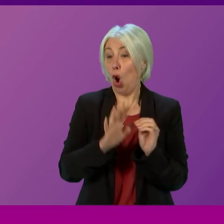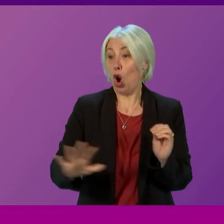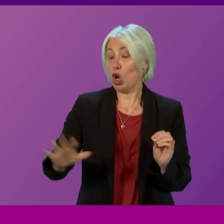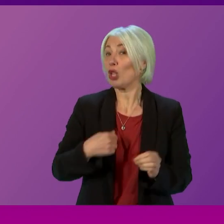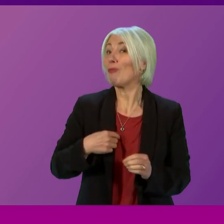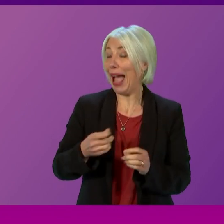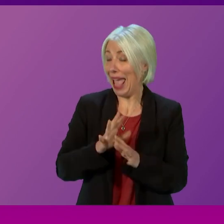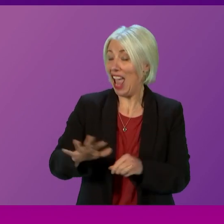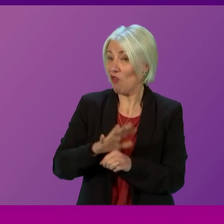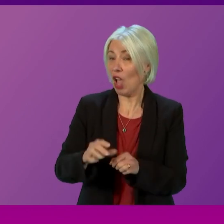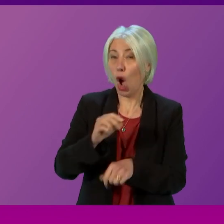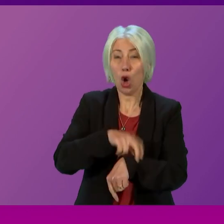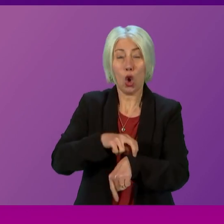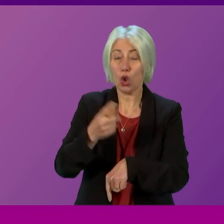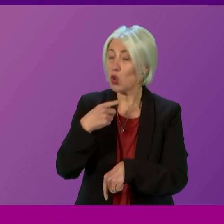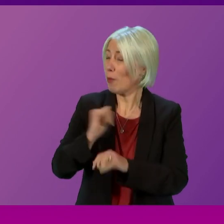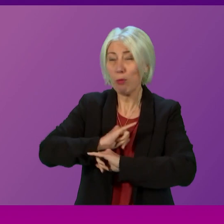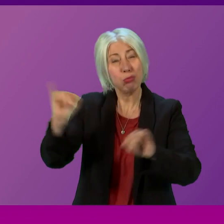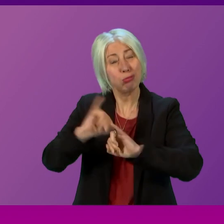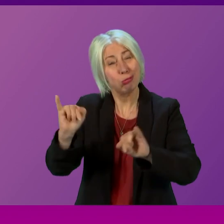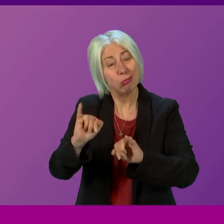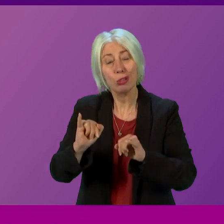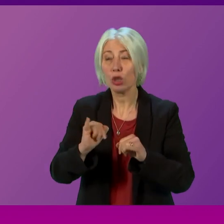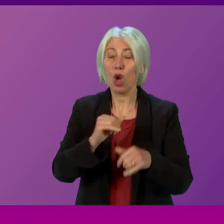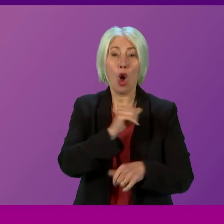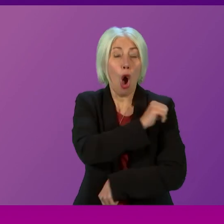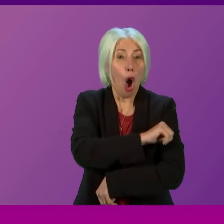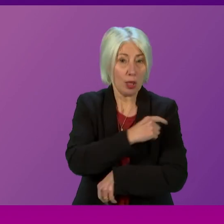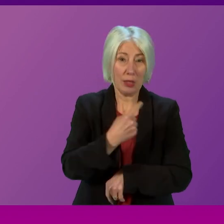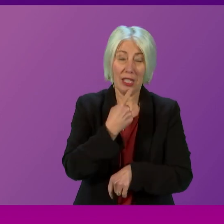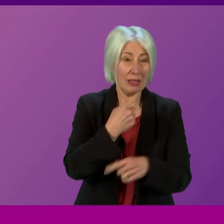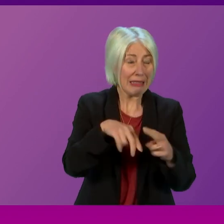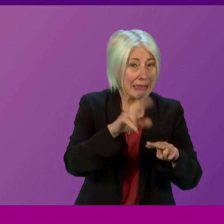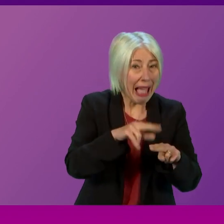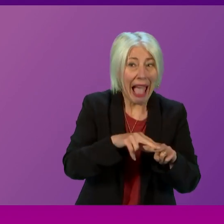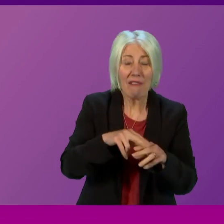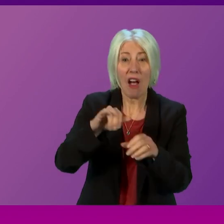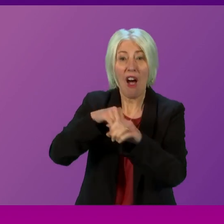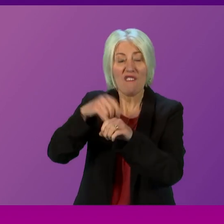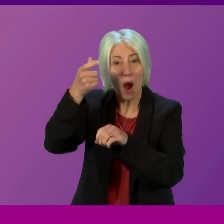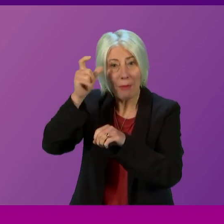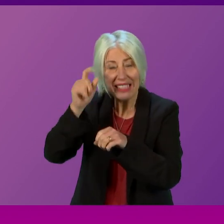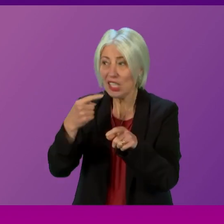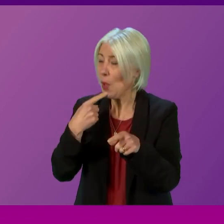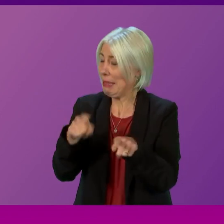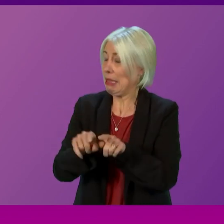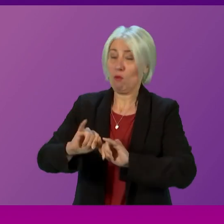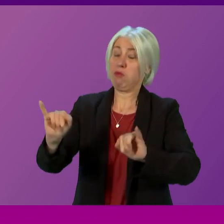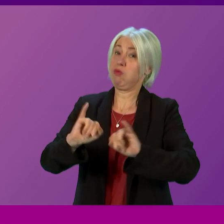as “horrendous”. Hospital staff and pharmacists have echoed those concerns and chemists cannot